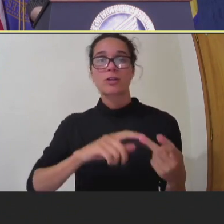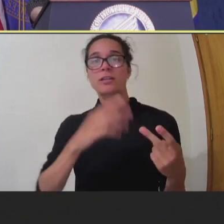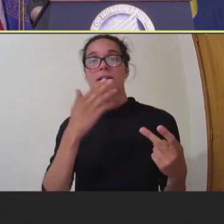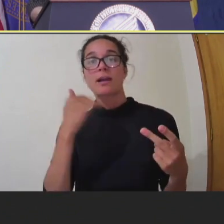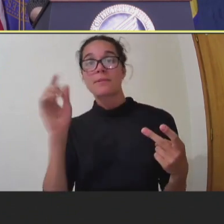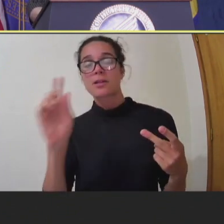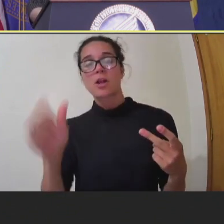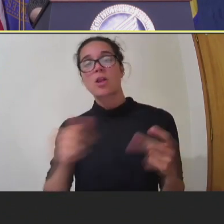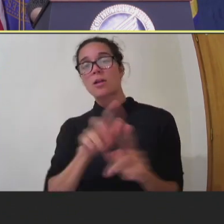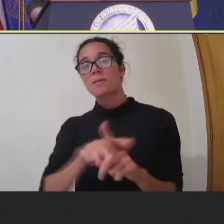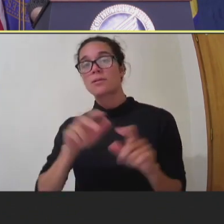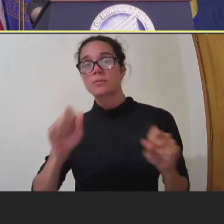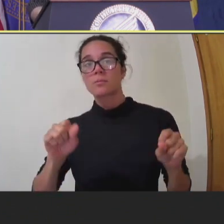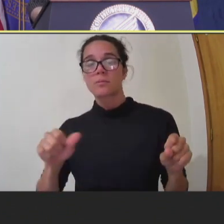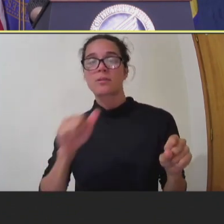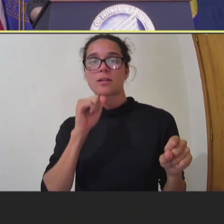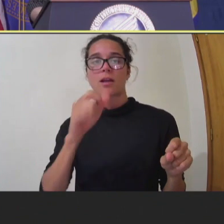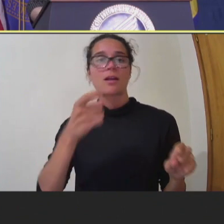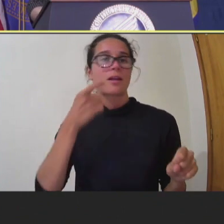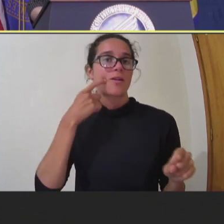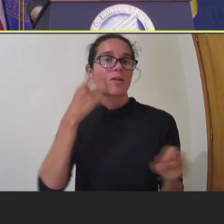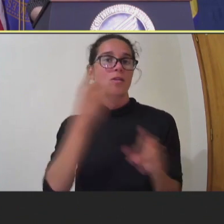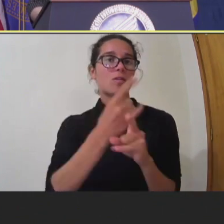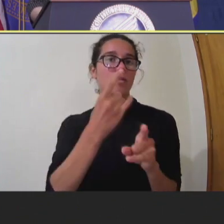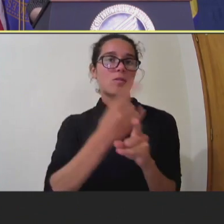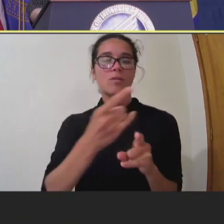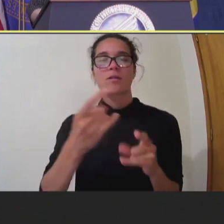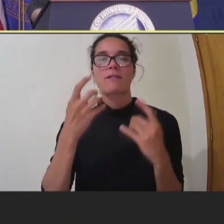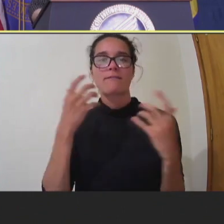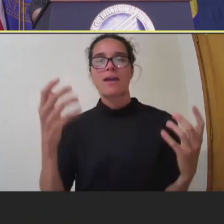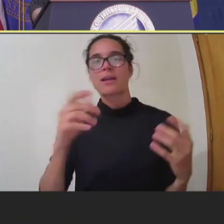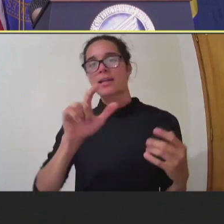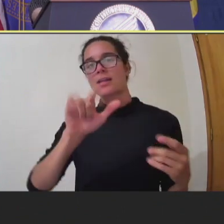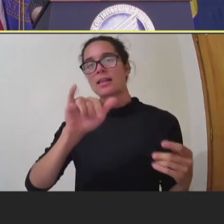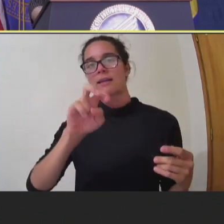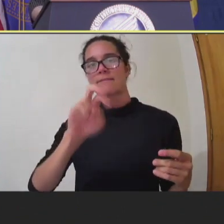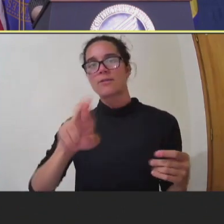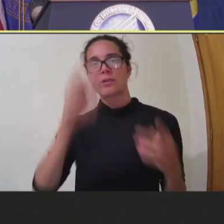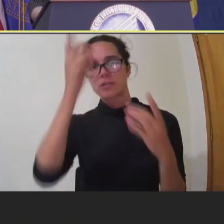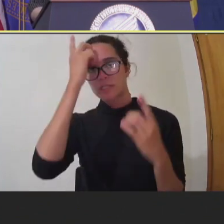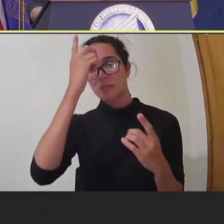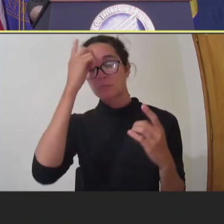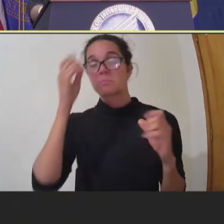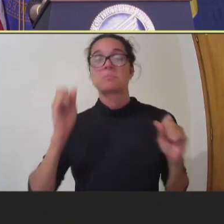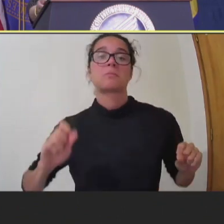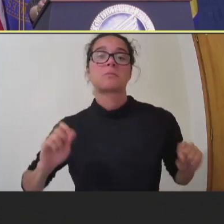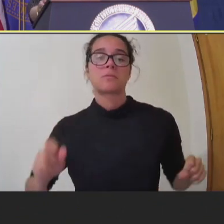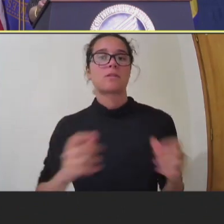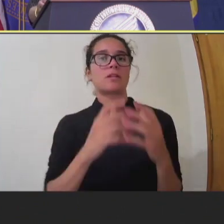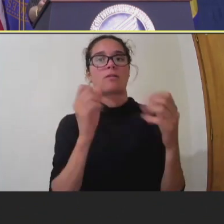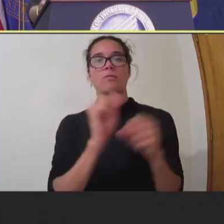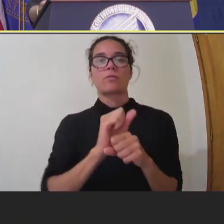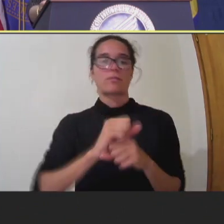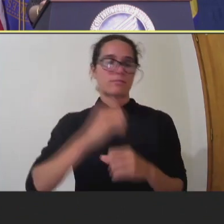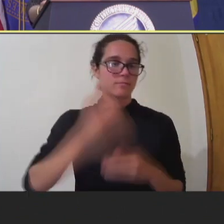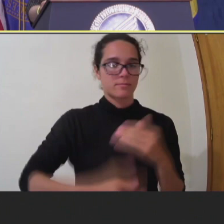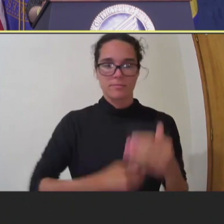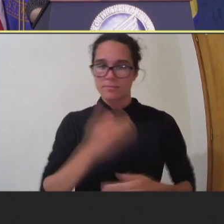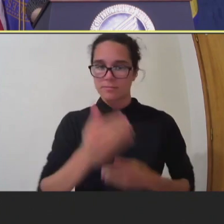might be non-alcoholic fatty liver disease as well. So, a lot of work is ongoing right now.